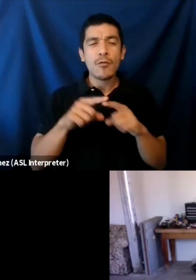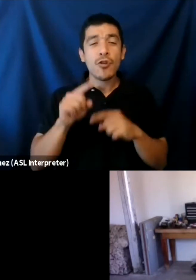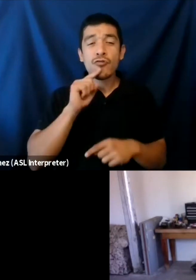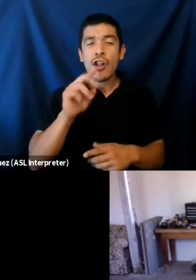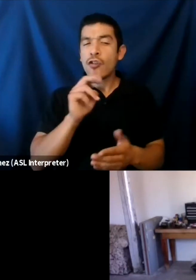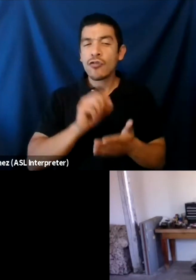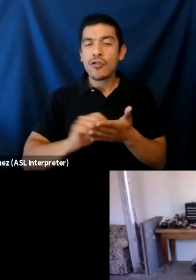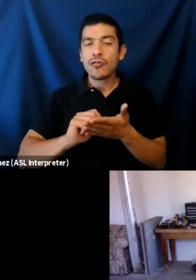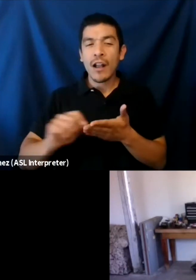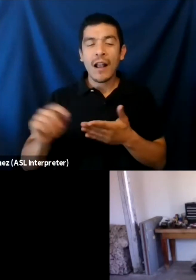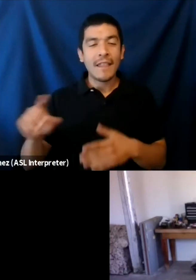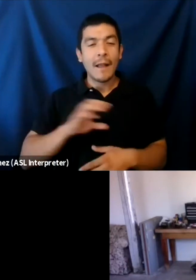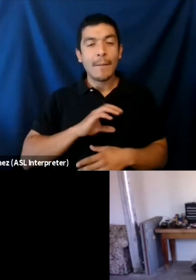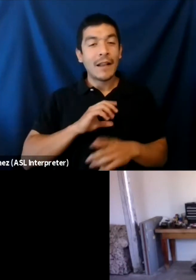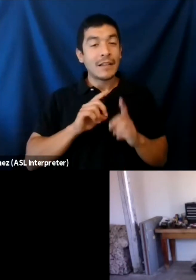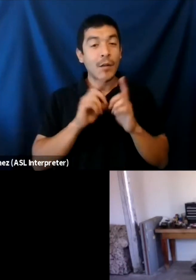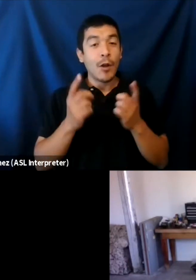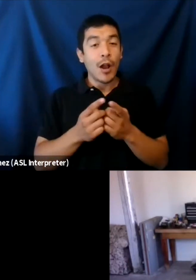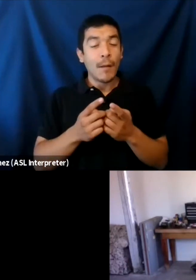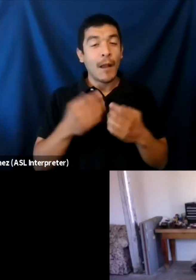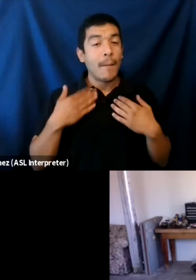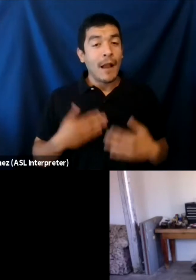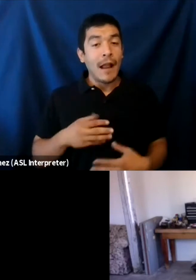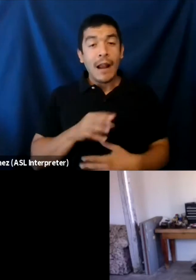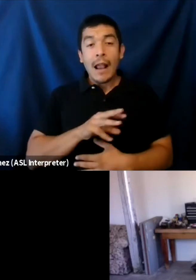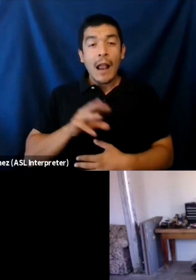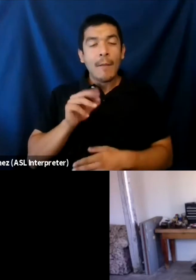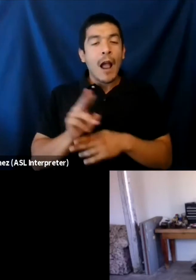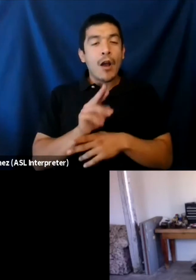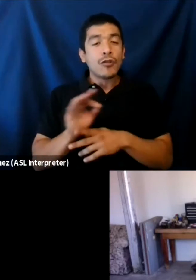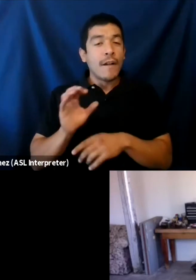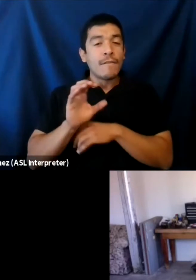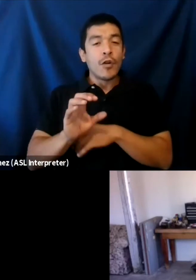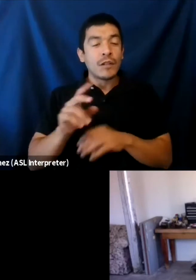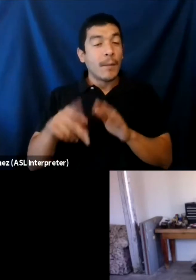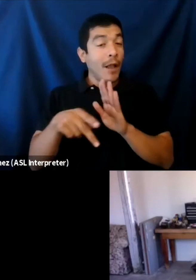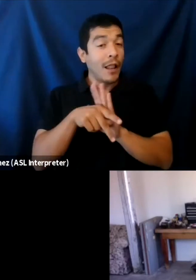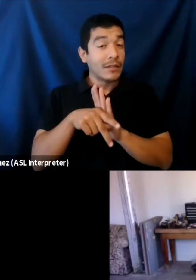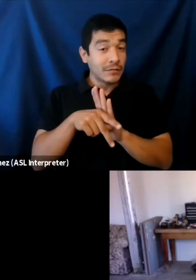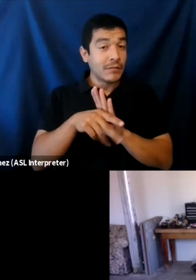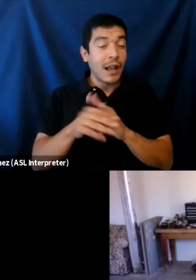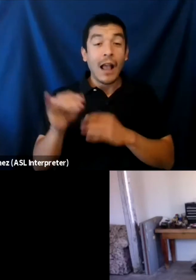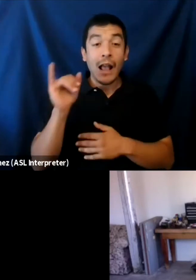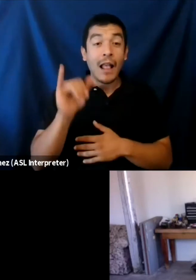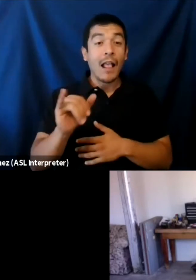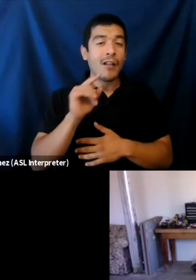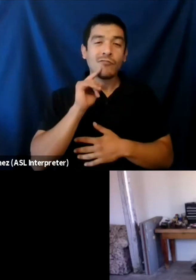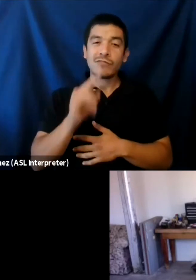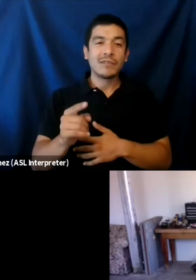the police department body camera and use a force policy. And that has kind of like,